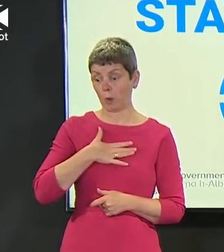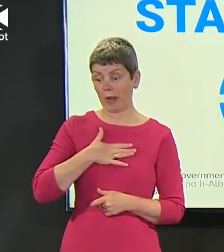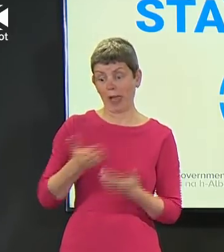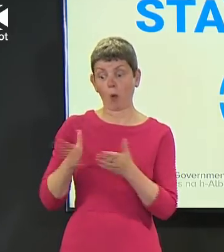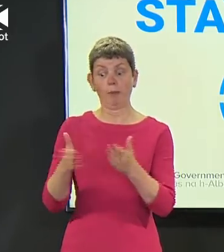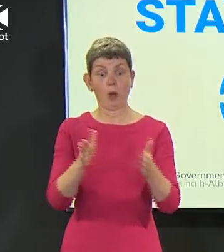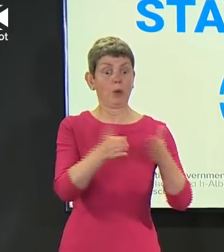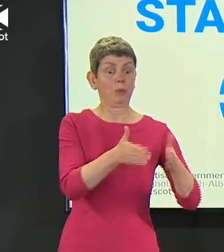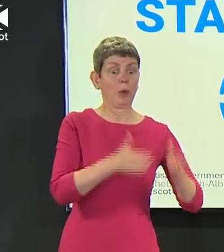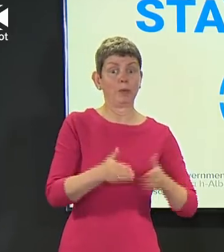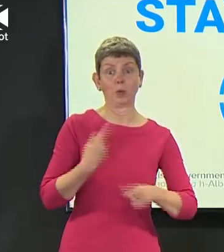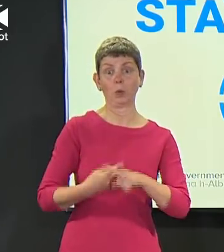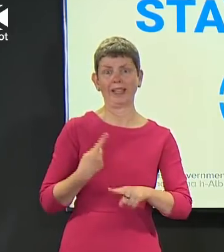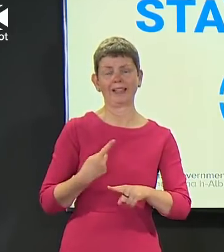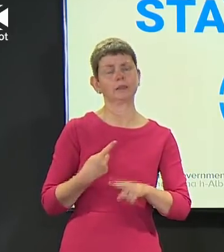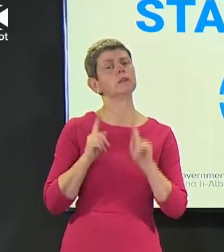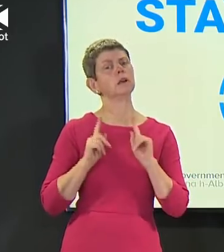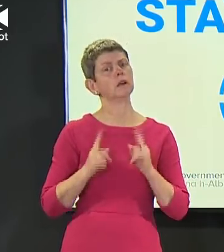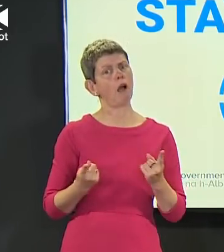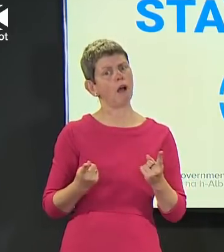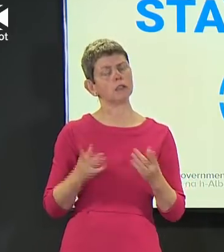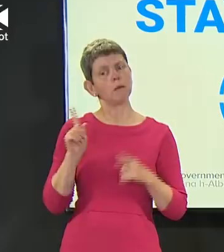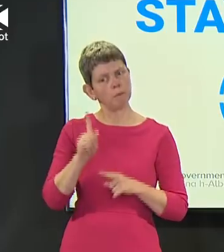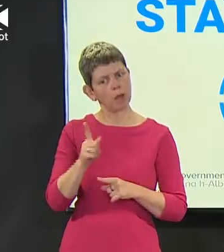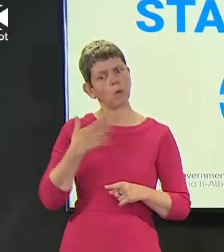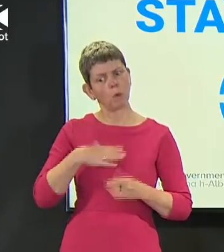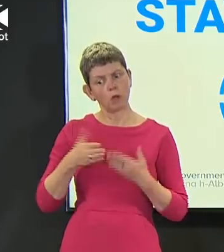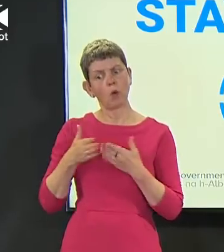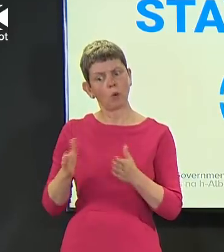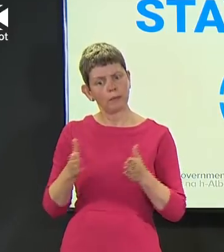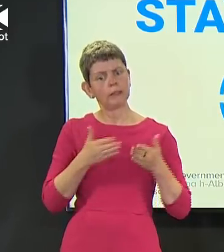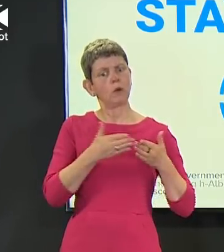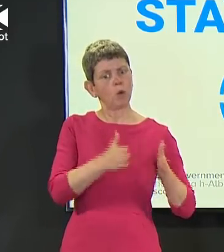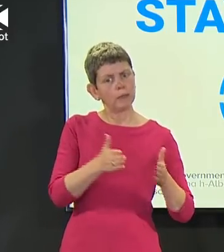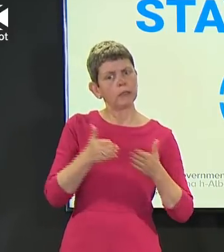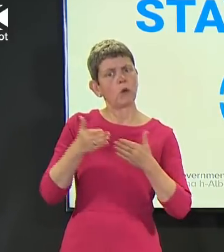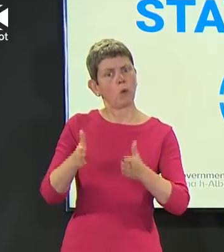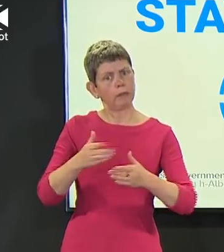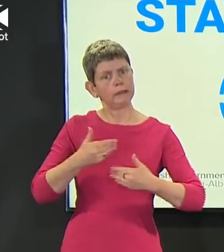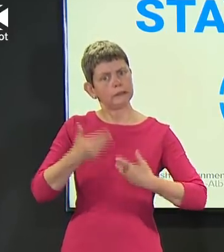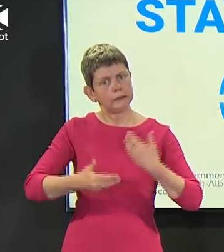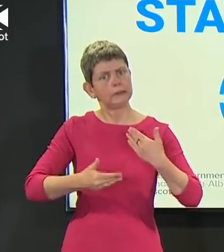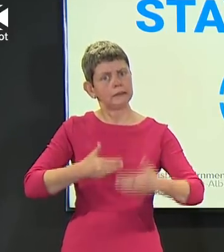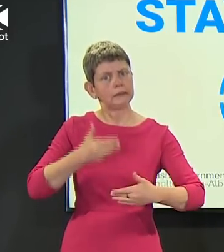one direction so that means continuing to stick to the rules that are in place in particular for now